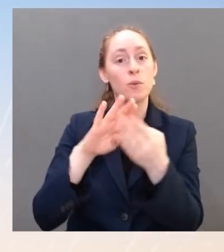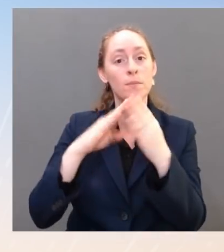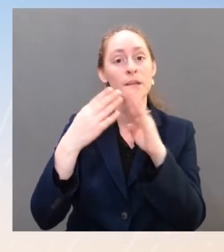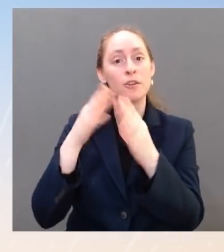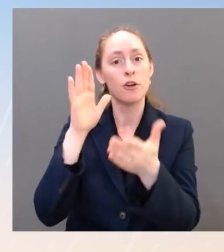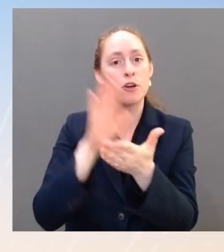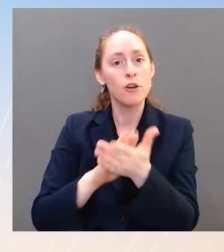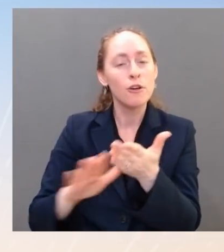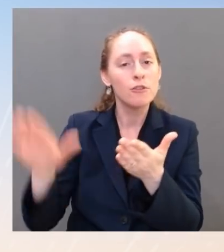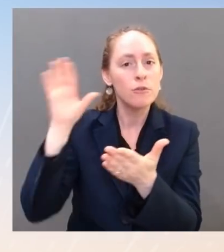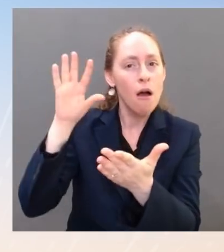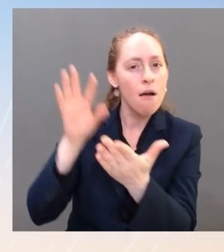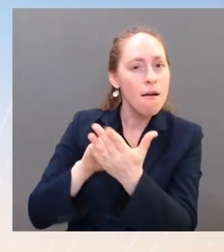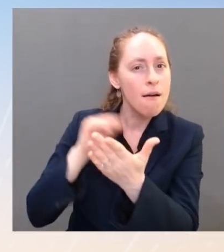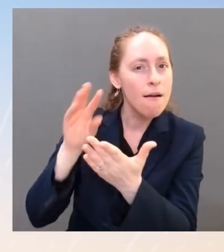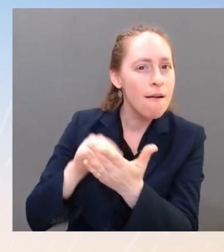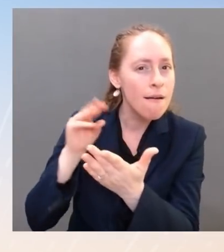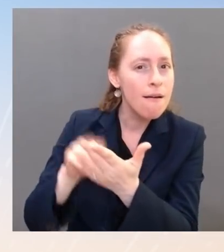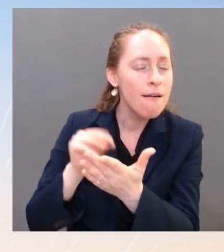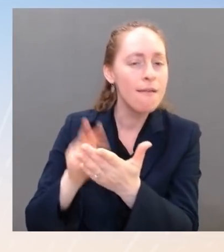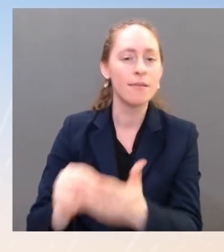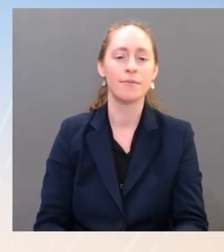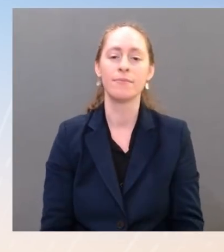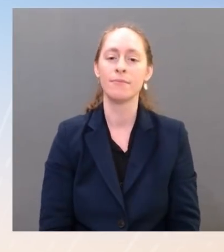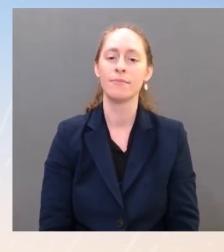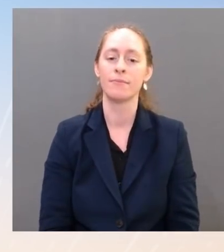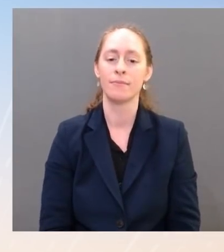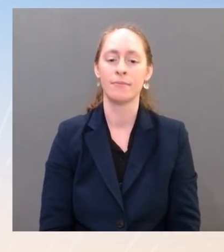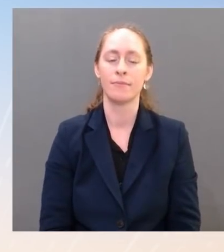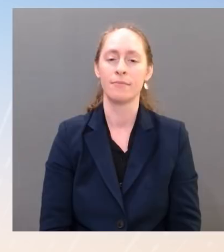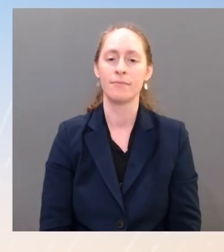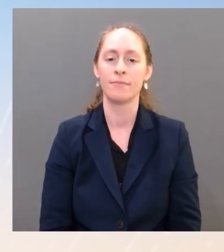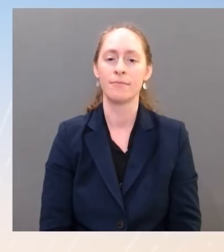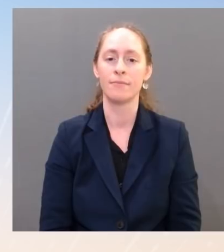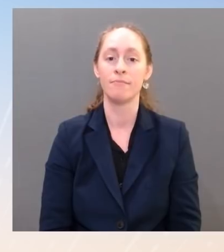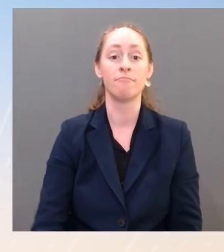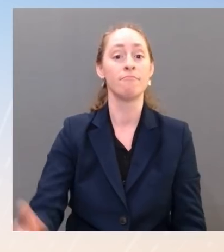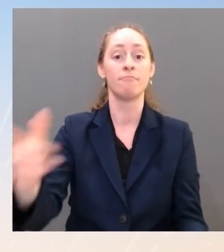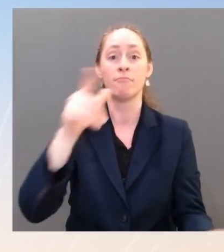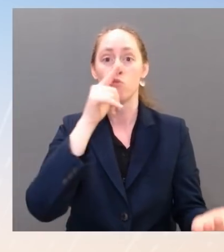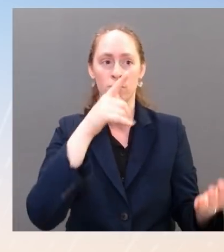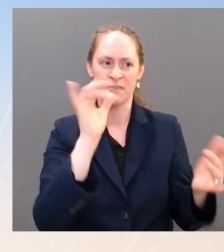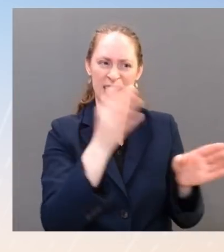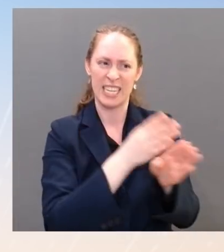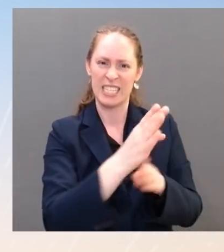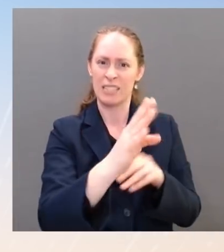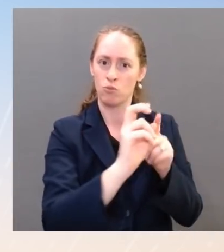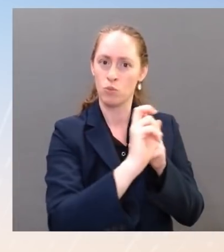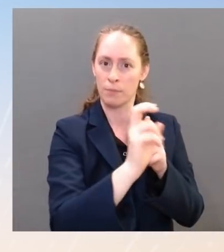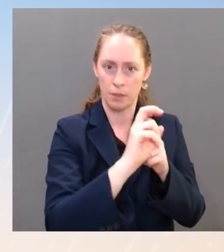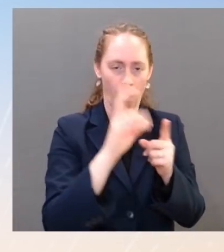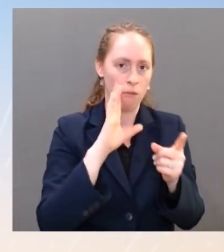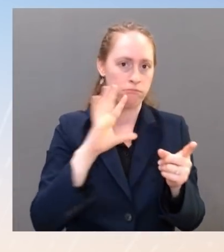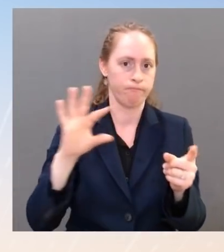And I think construction more broadly, it's one of many, many reasons we're looking at things like local hire, broadening the participation of workers,